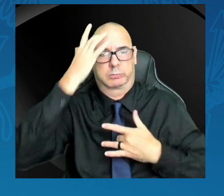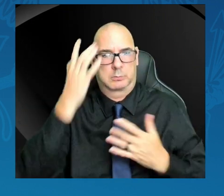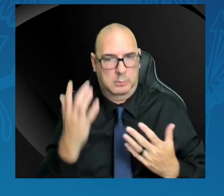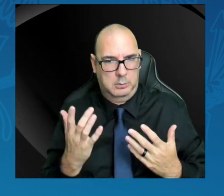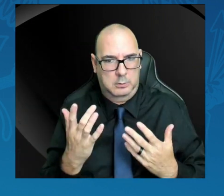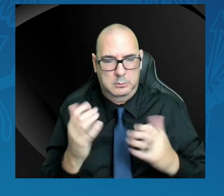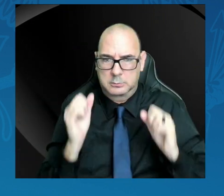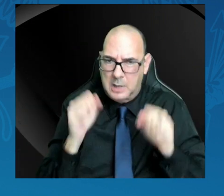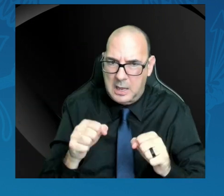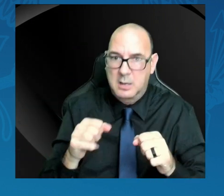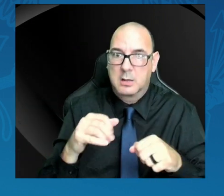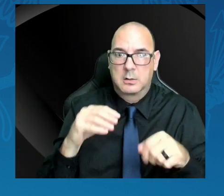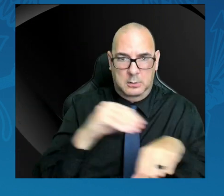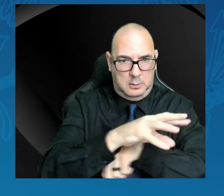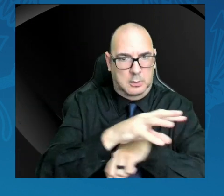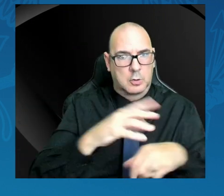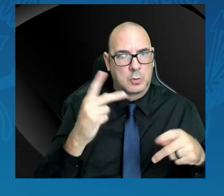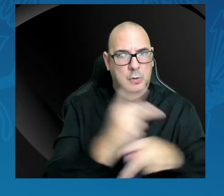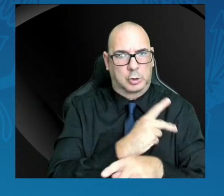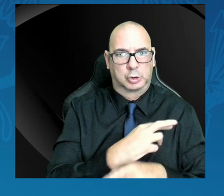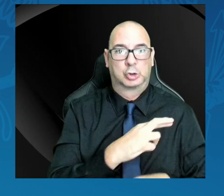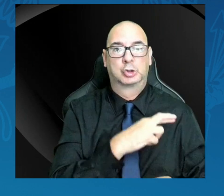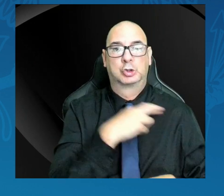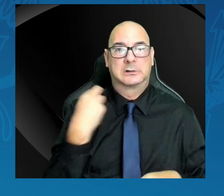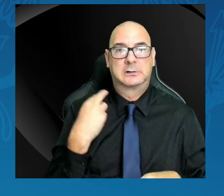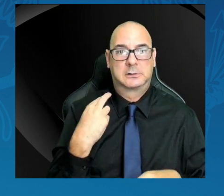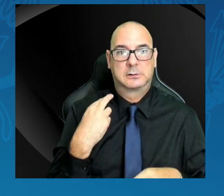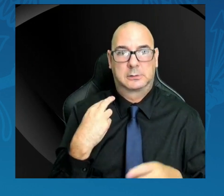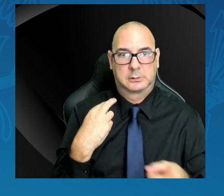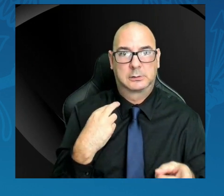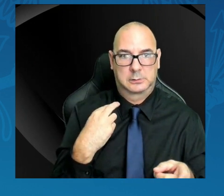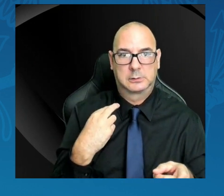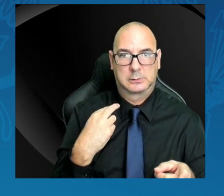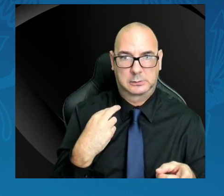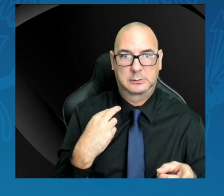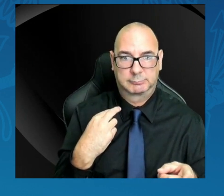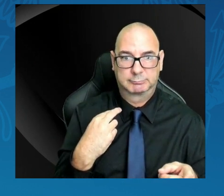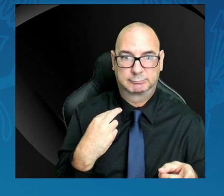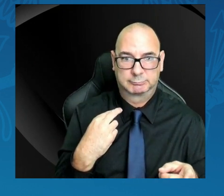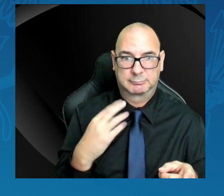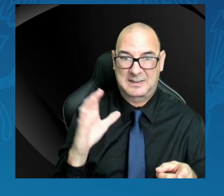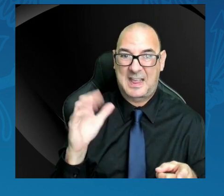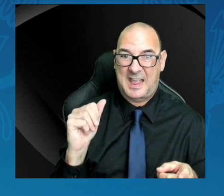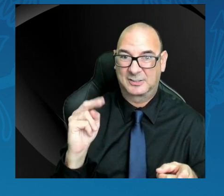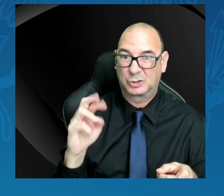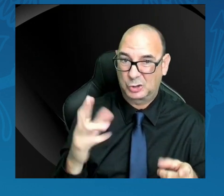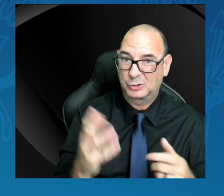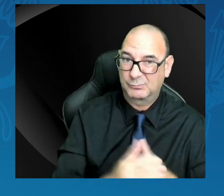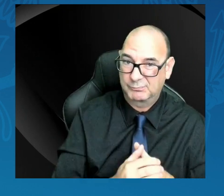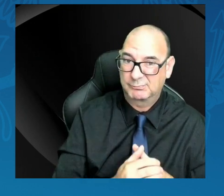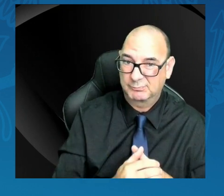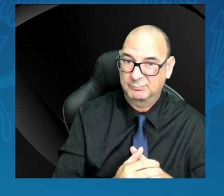If your child rides the bus half an hour to school and half an hour of back every day